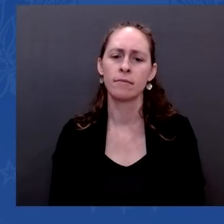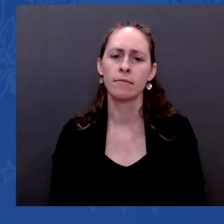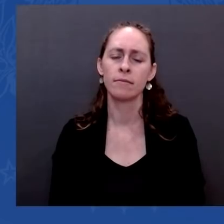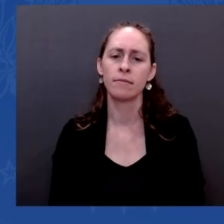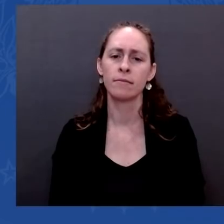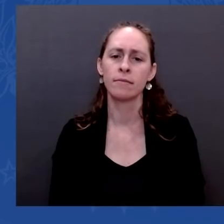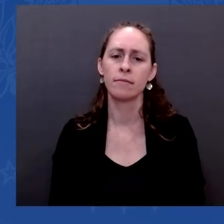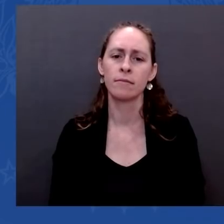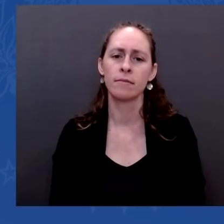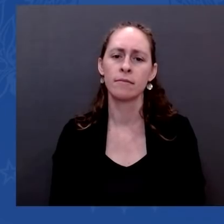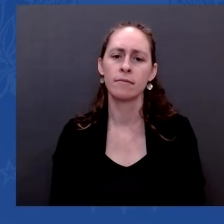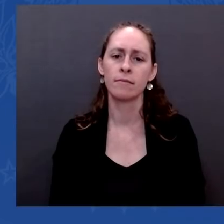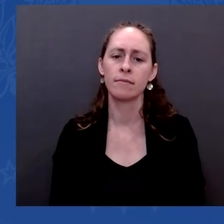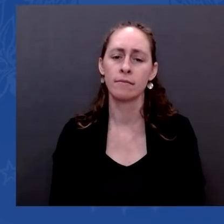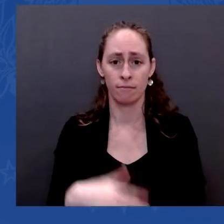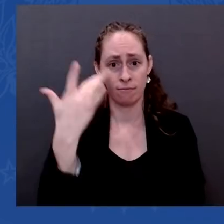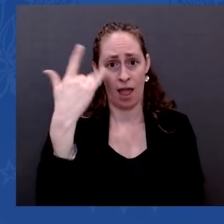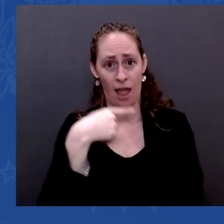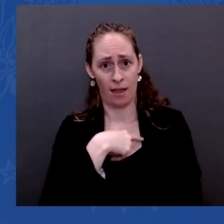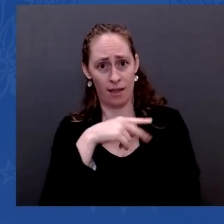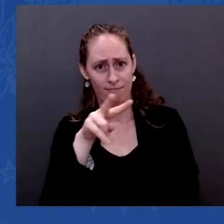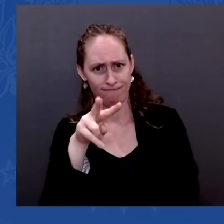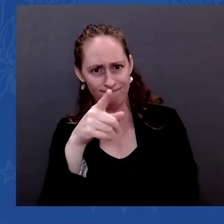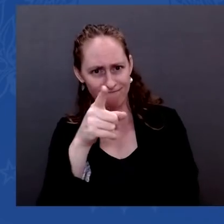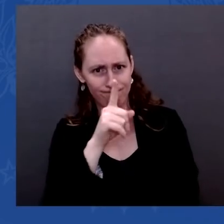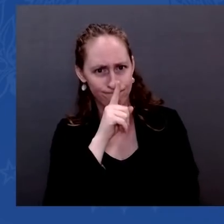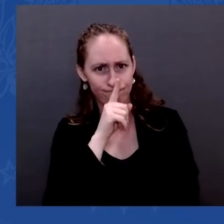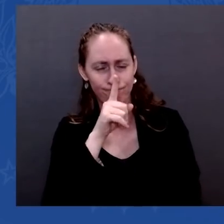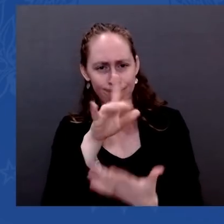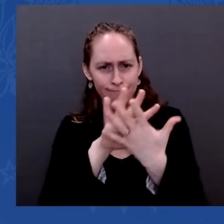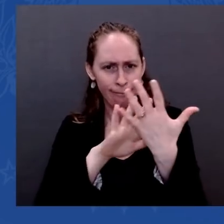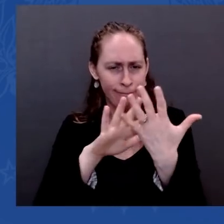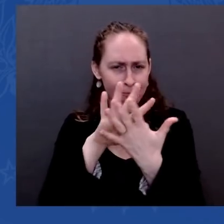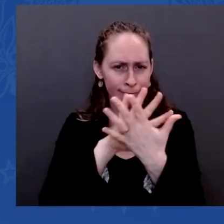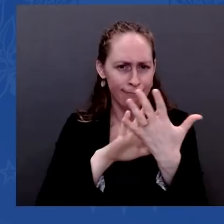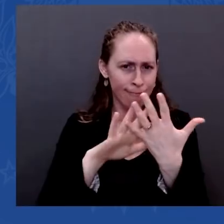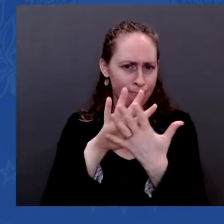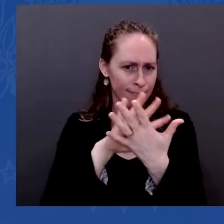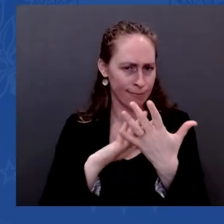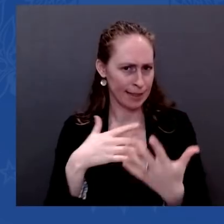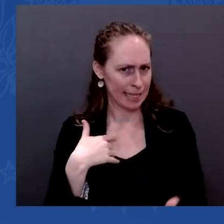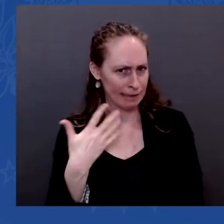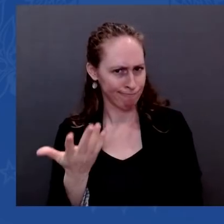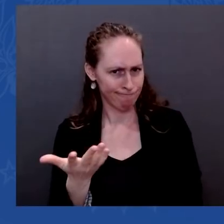Is that just an excuse for Germany, maybe, to not support the SWIFT measures?